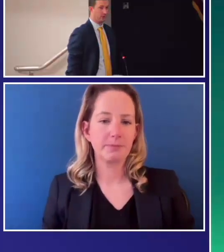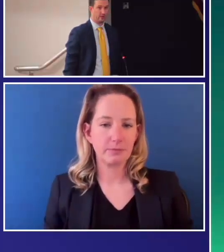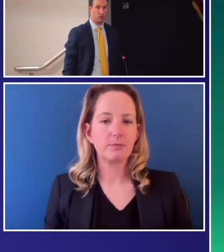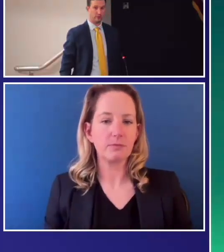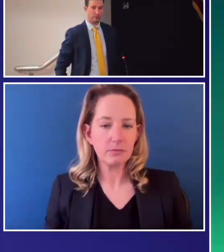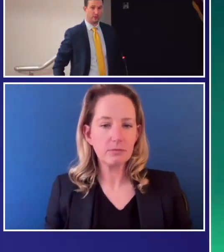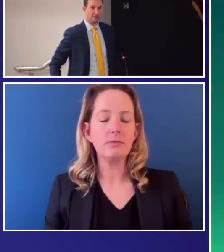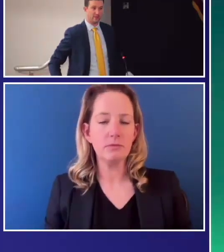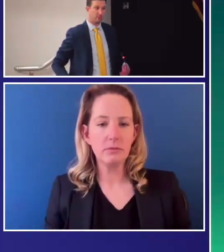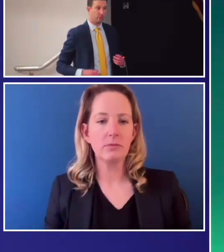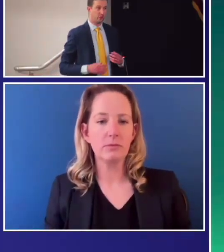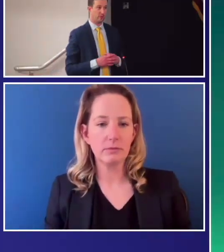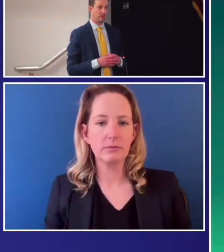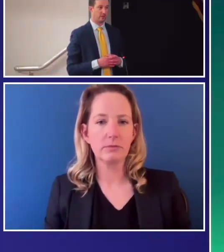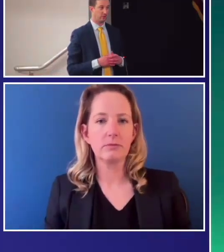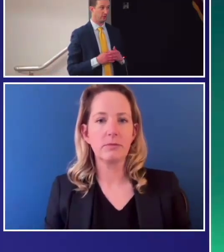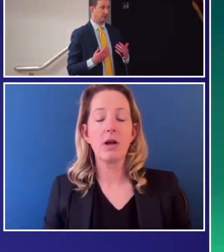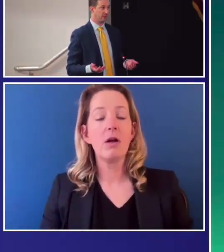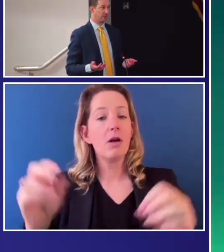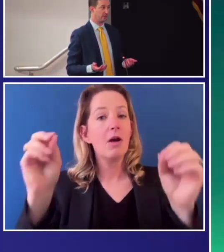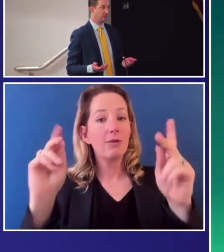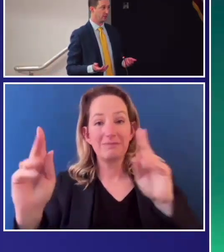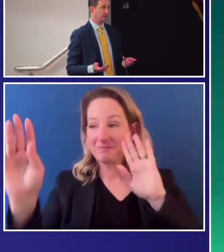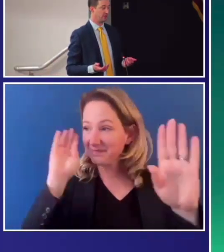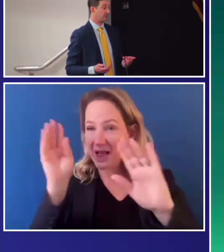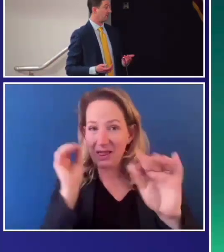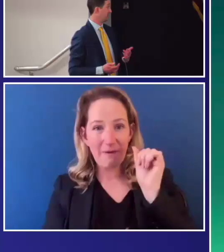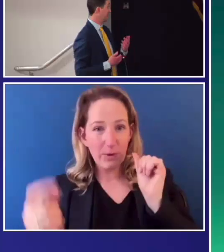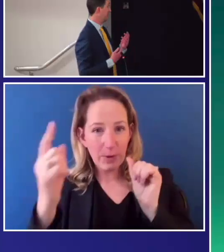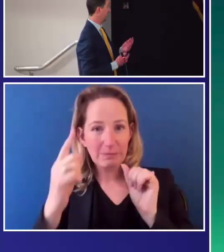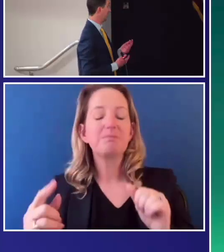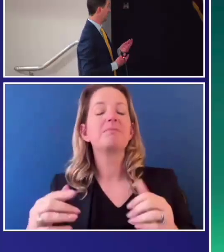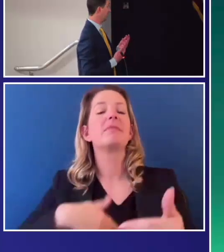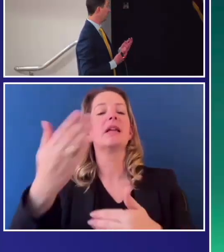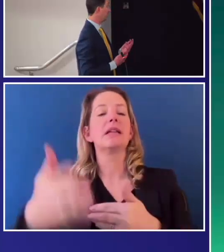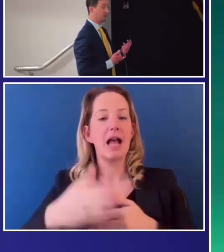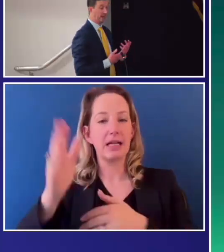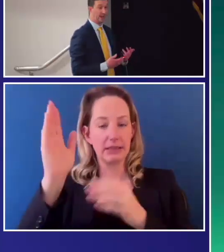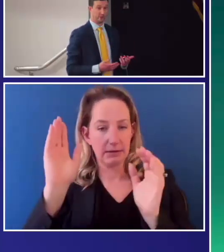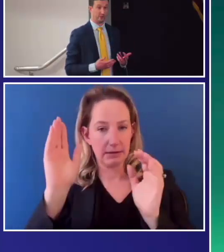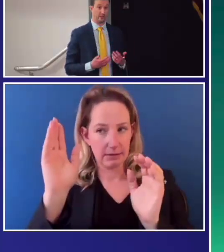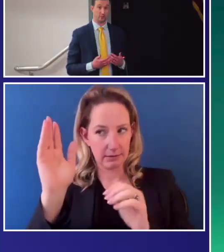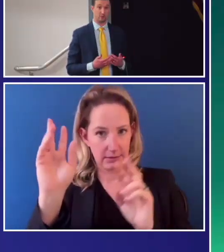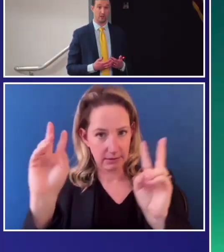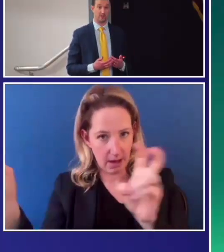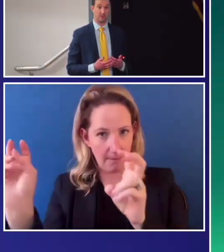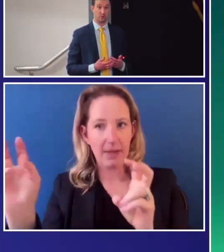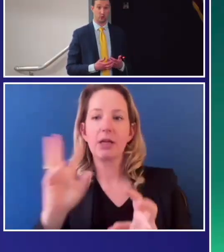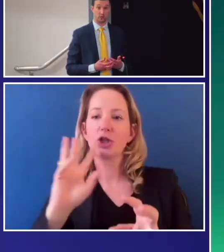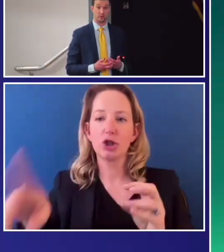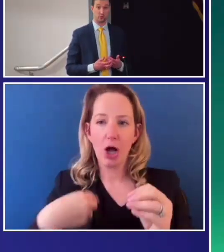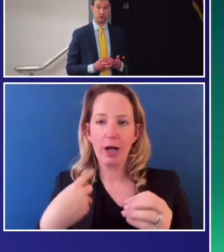All right. Hello, everybody. The topic we are about to enter into is discussing how the cohort aggregation process works for